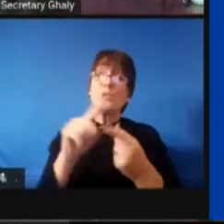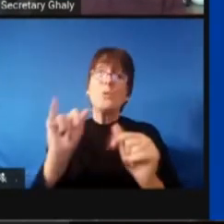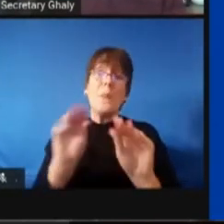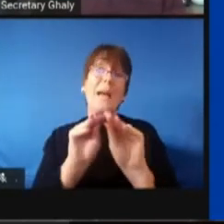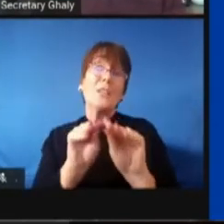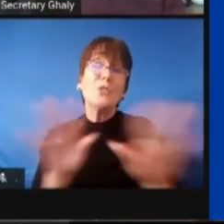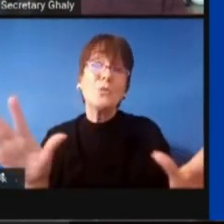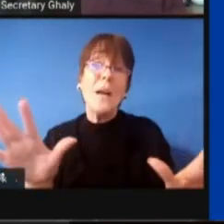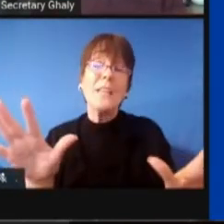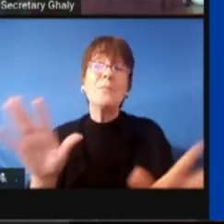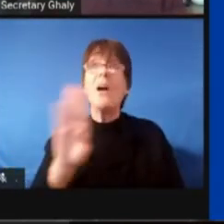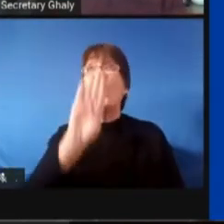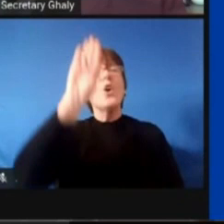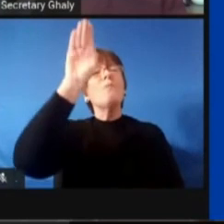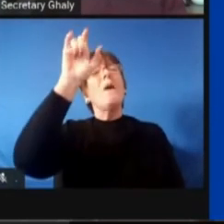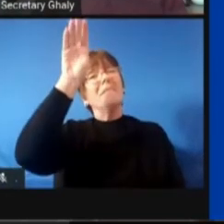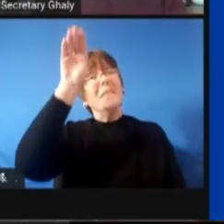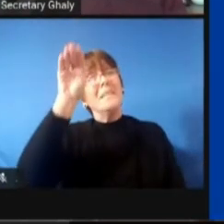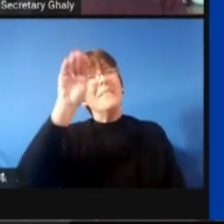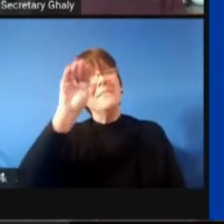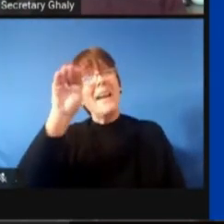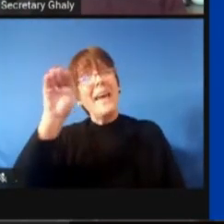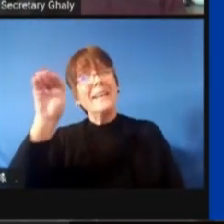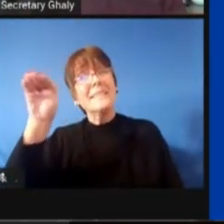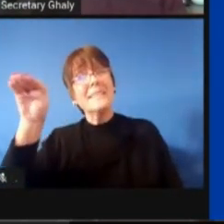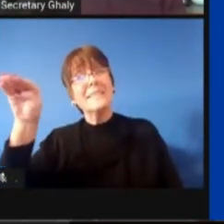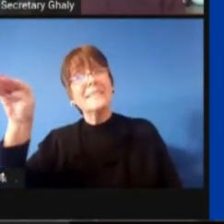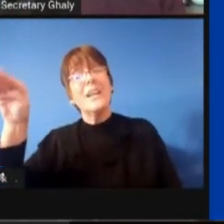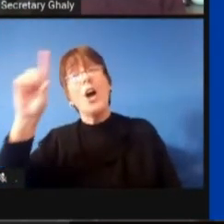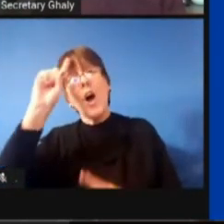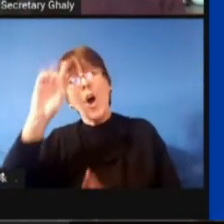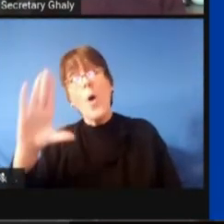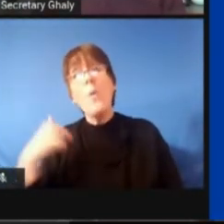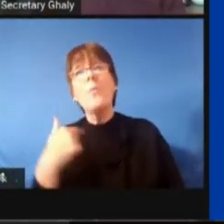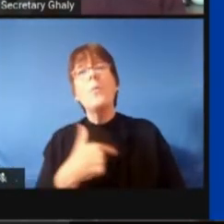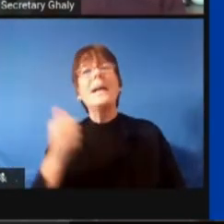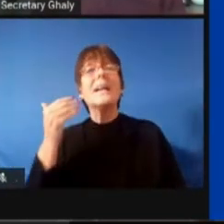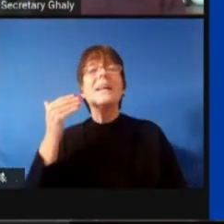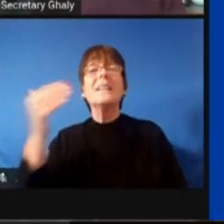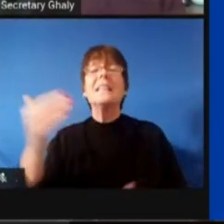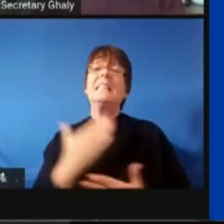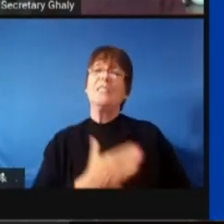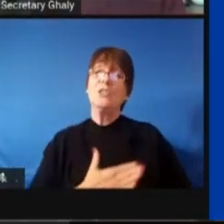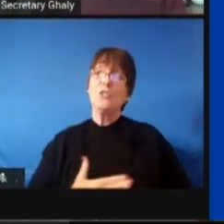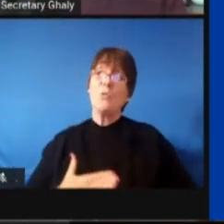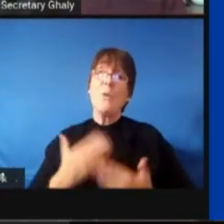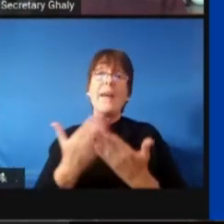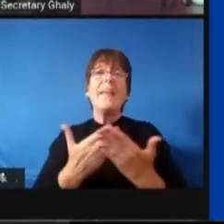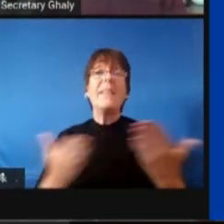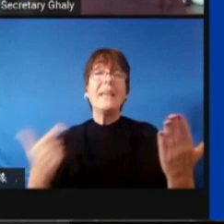AND INVITE ALL OF YOU TO BE OUR PARTNERS ONCE AGAIN IN TRYING TO REDUCE RISK. SO THAT WE CAN REDUCE TRANSMISSION.